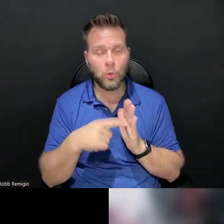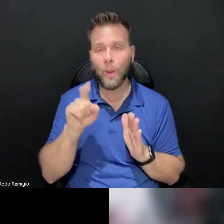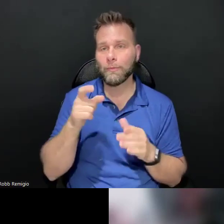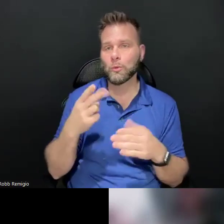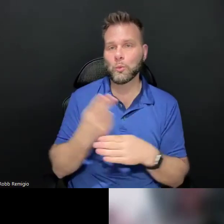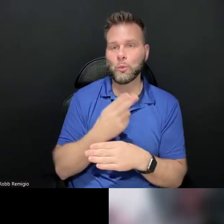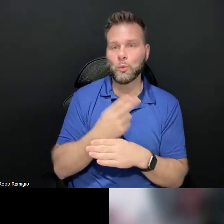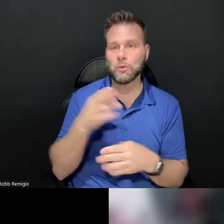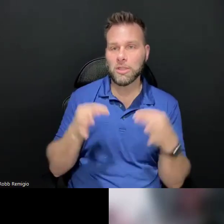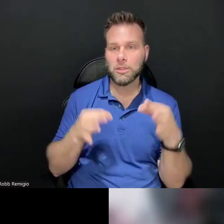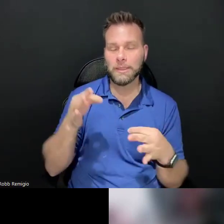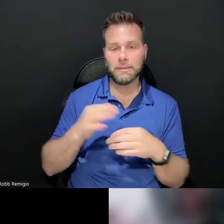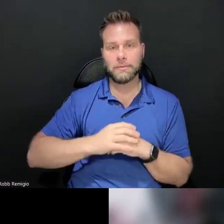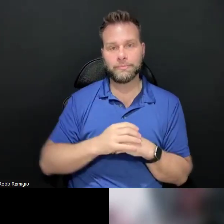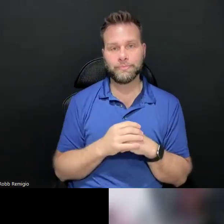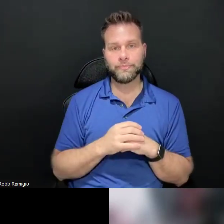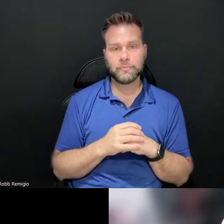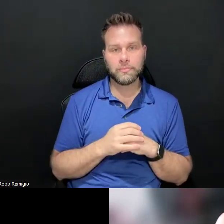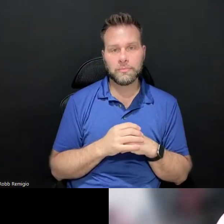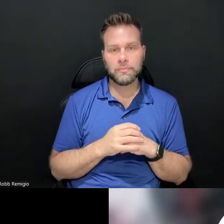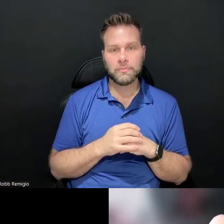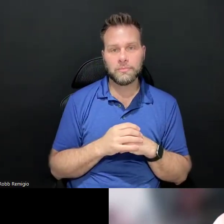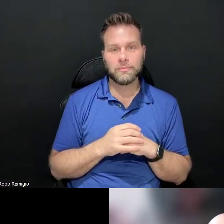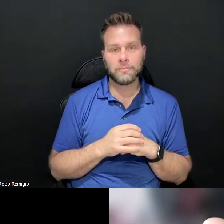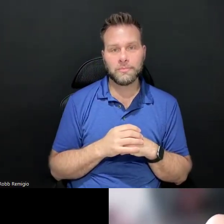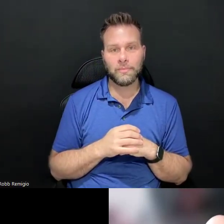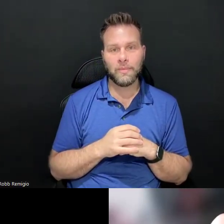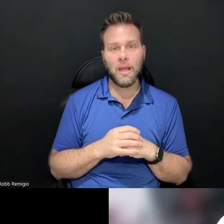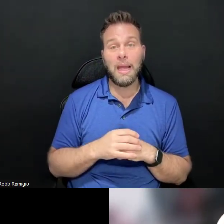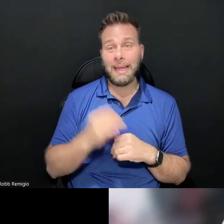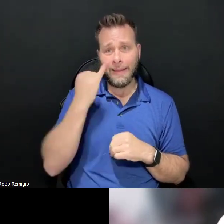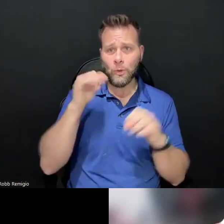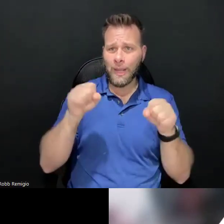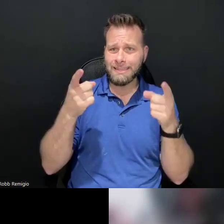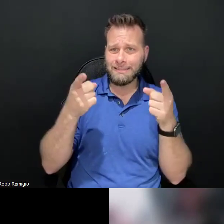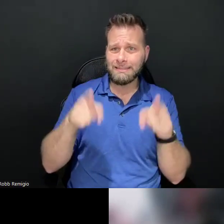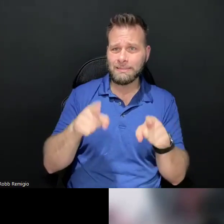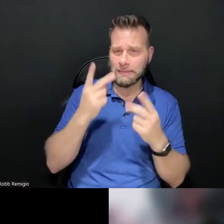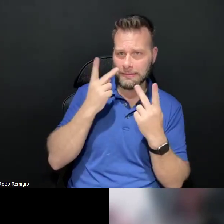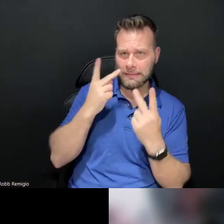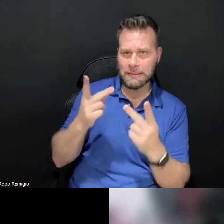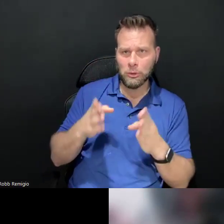What you have to do is that you have to use your judgment. If this is a dog you can see somebody is straining to hold